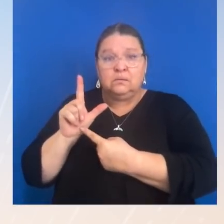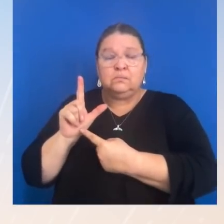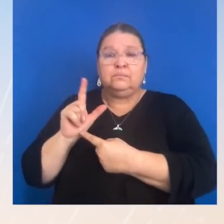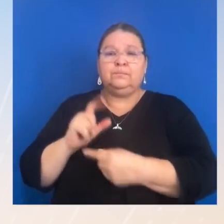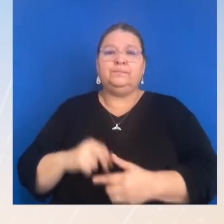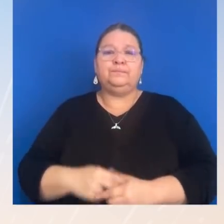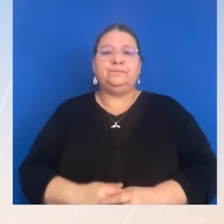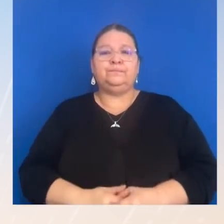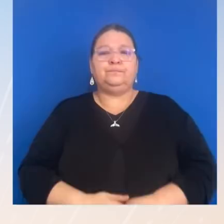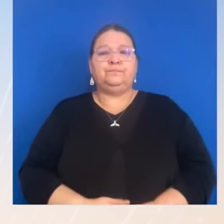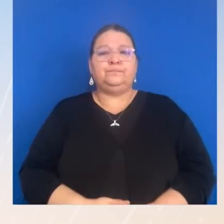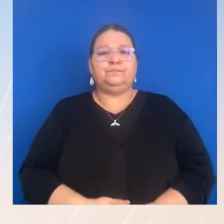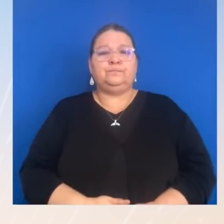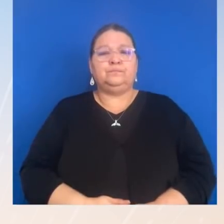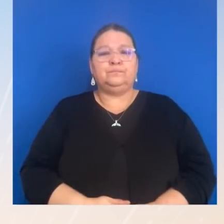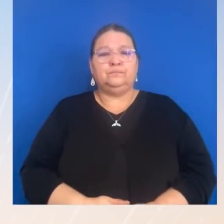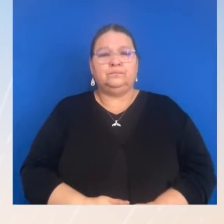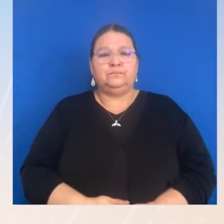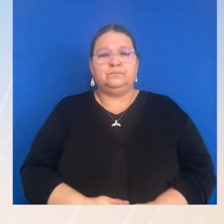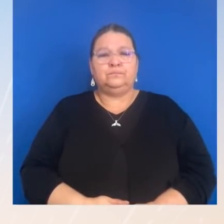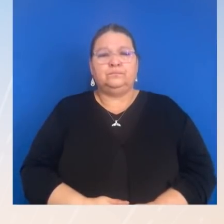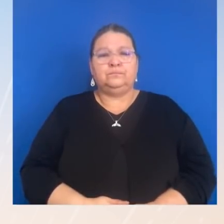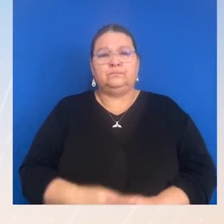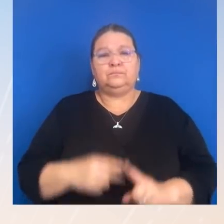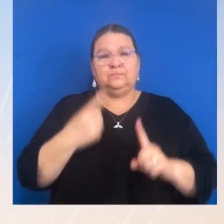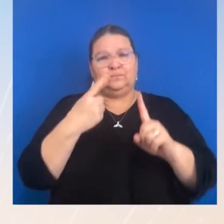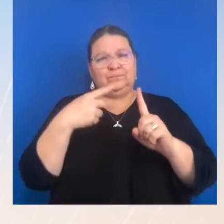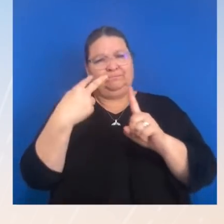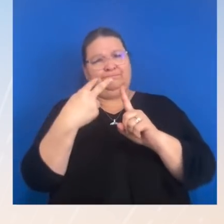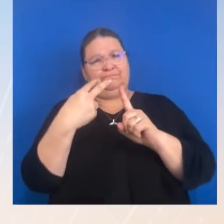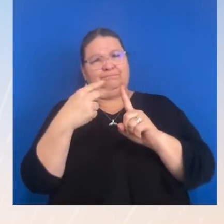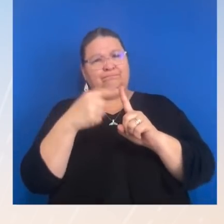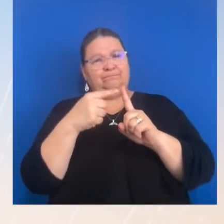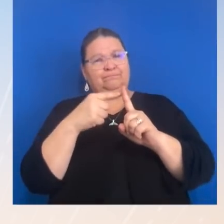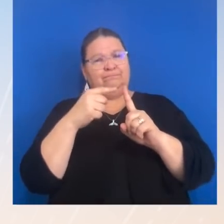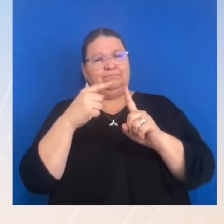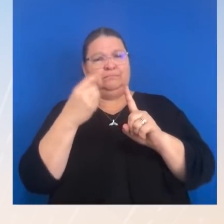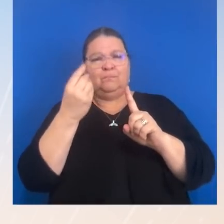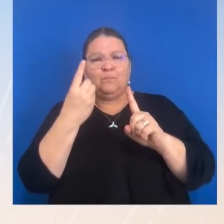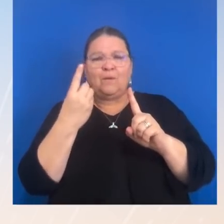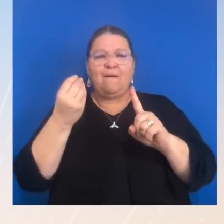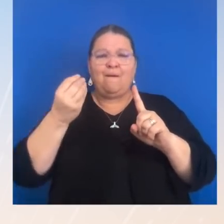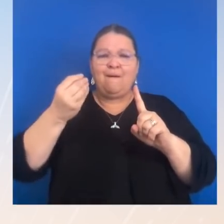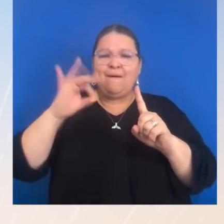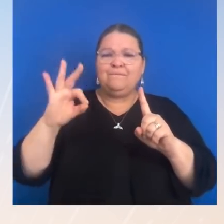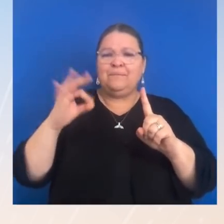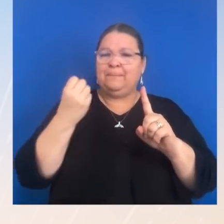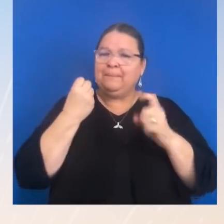Ed gave me a funny look there. I appreciate that. "One of them" in the world. But part of our conversation --